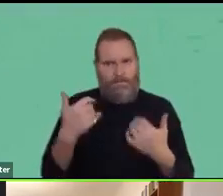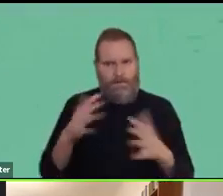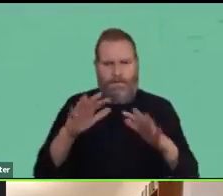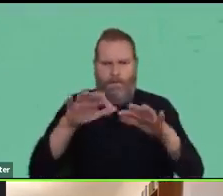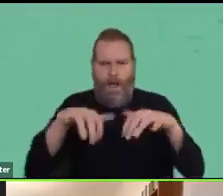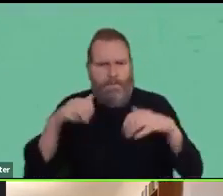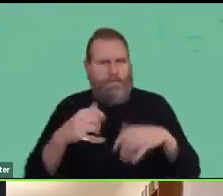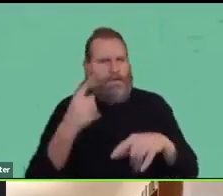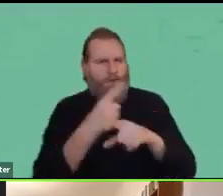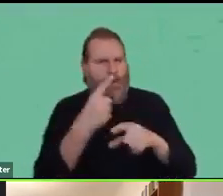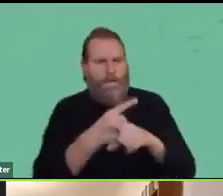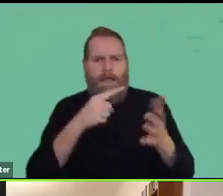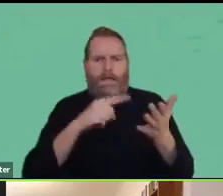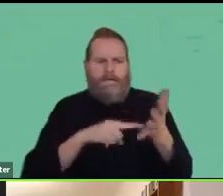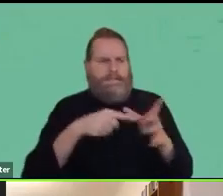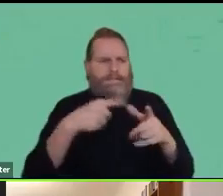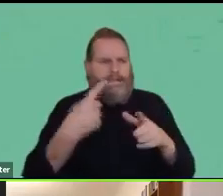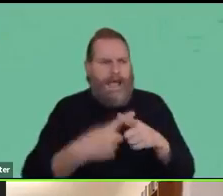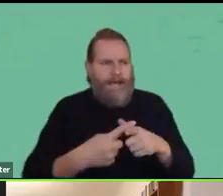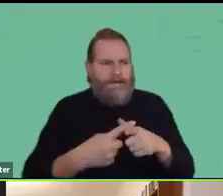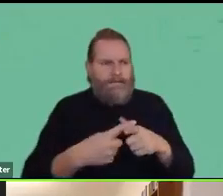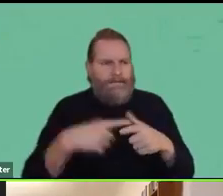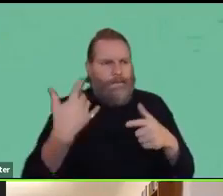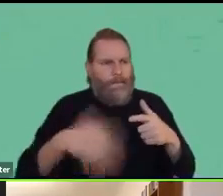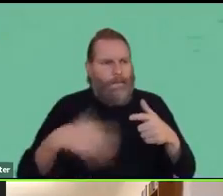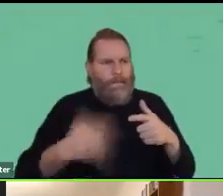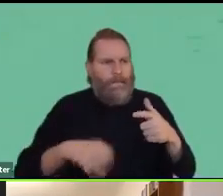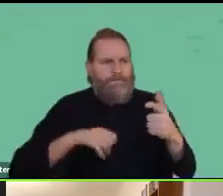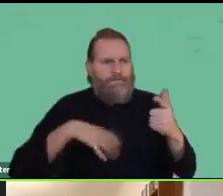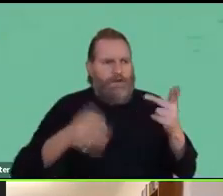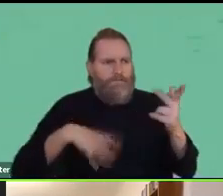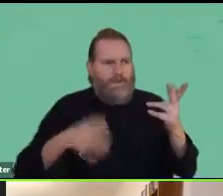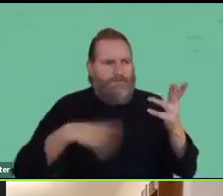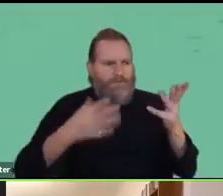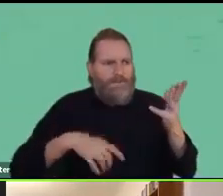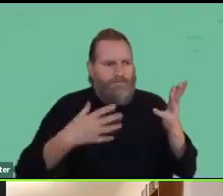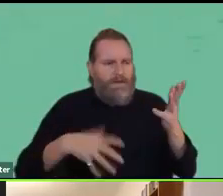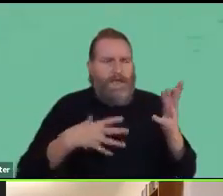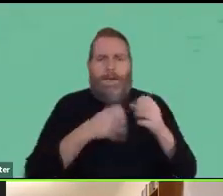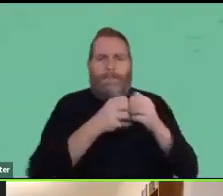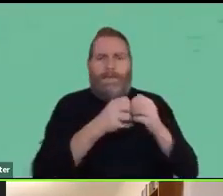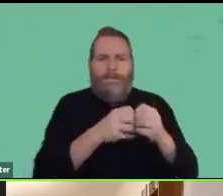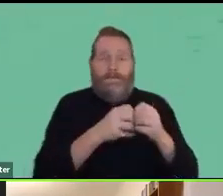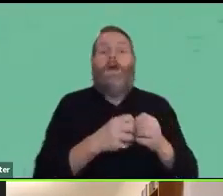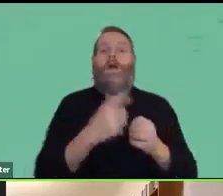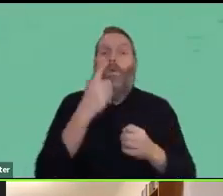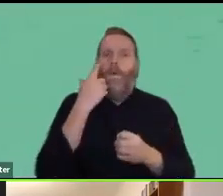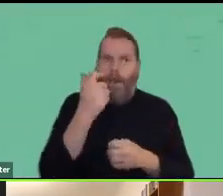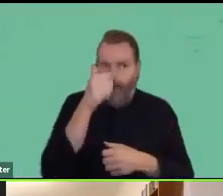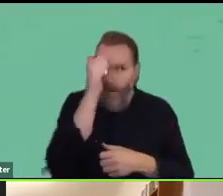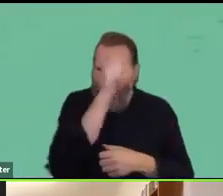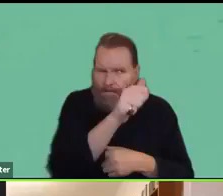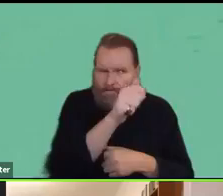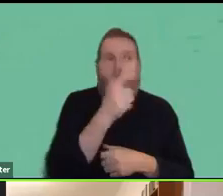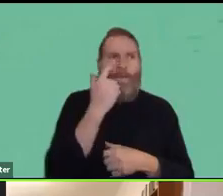that is billions and billions so so we know this can be done if we can persuade them so yes Sarah